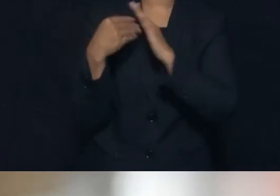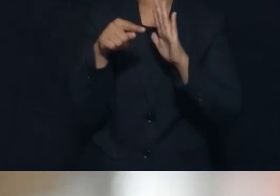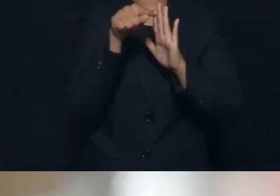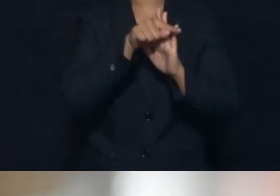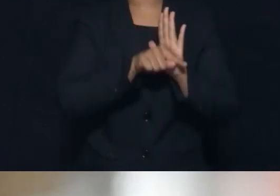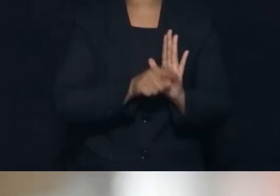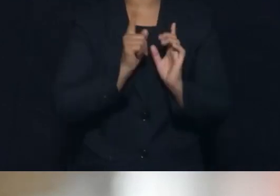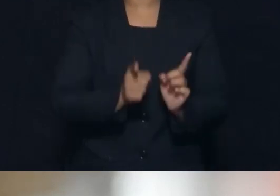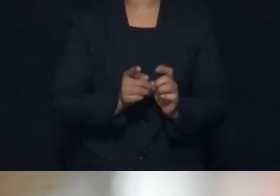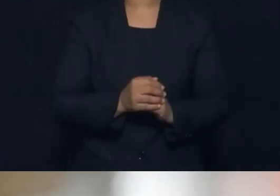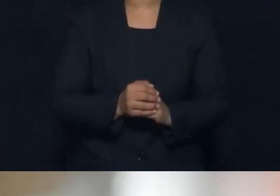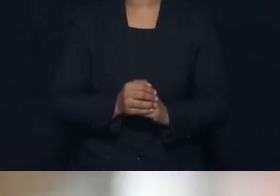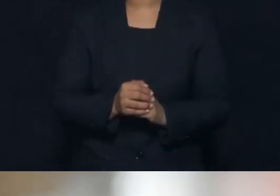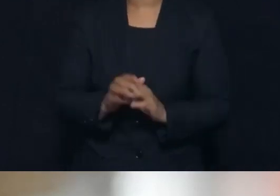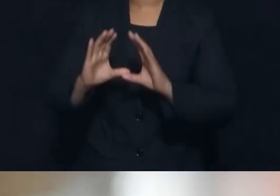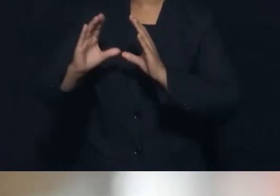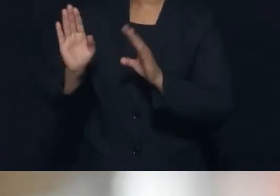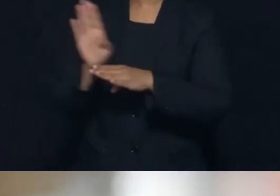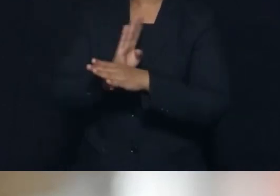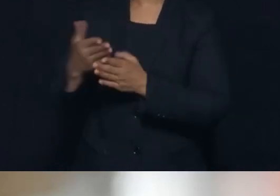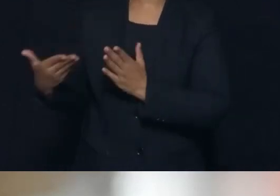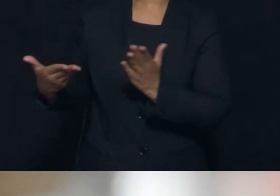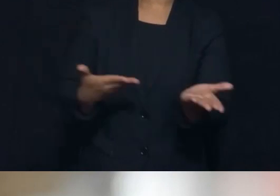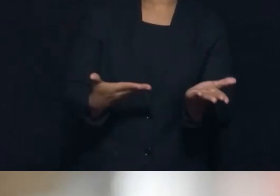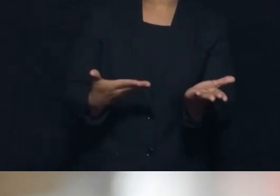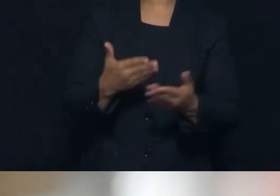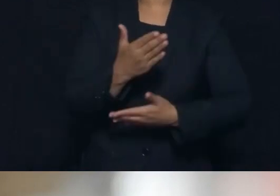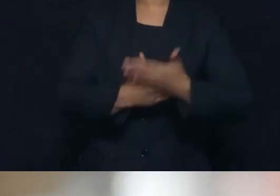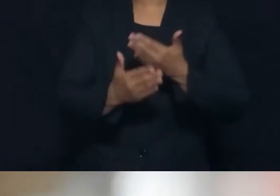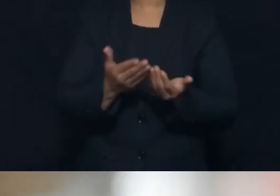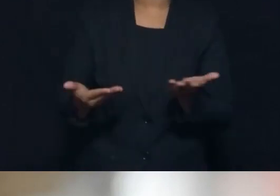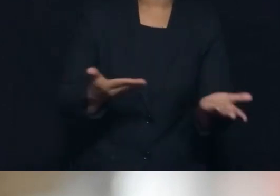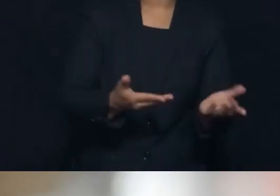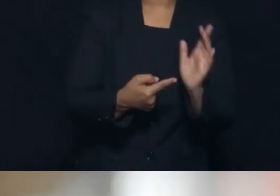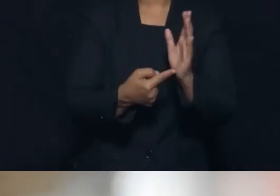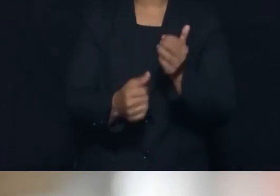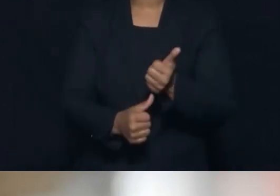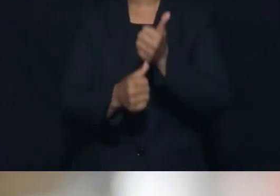In the sectors we have covered, we have banking and e-commerce.